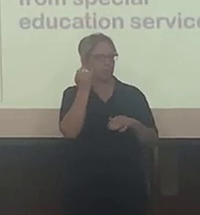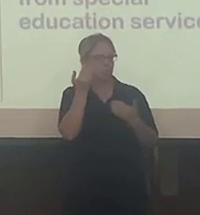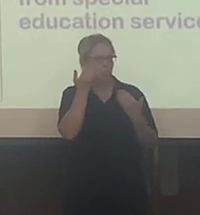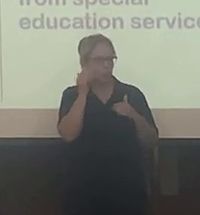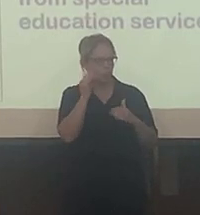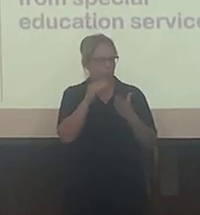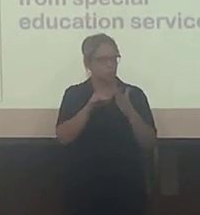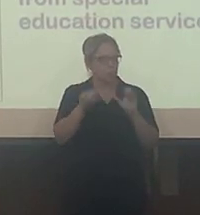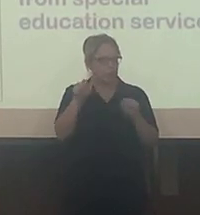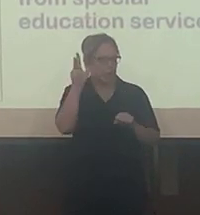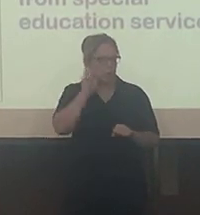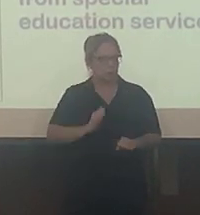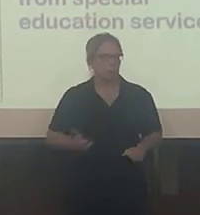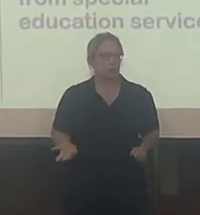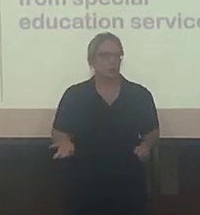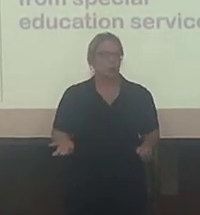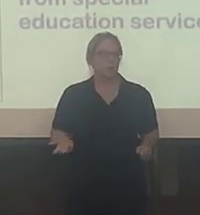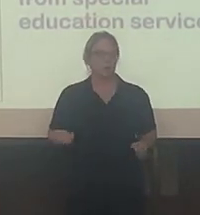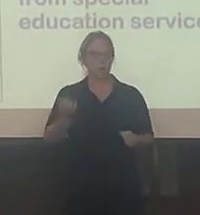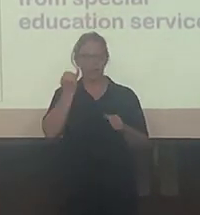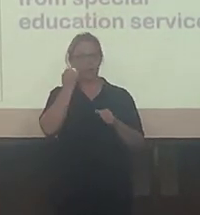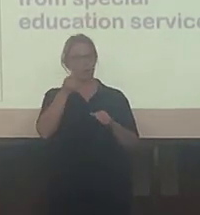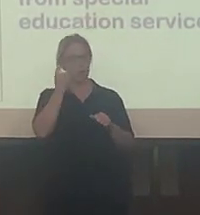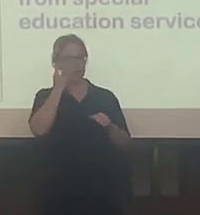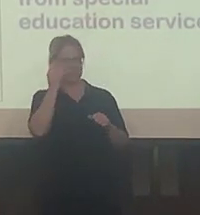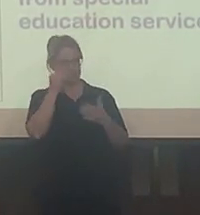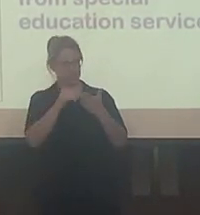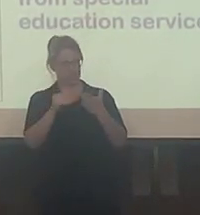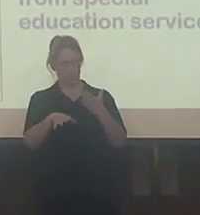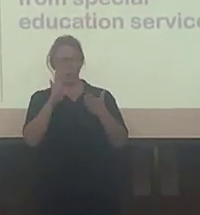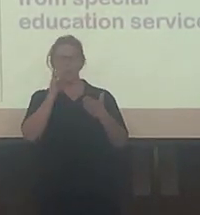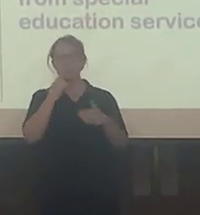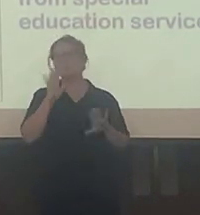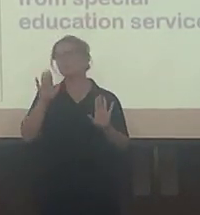and if we think a student is going to come and say miss betsy i got sent out to the hallway